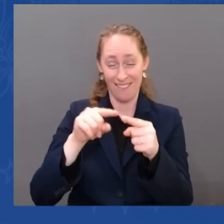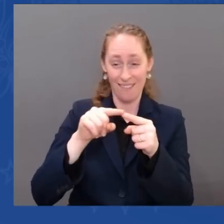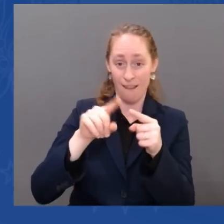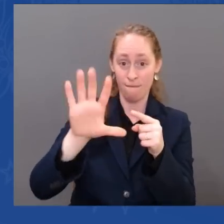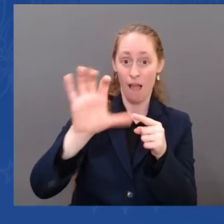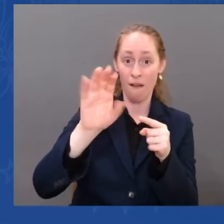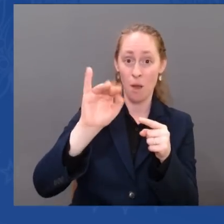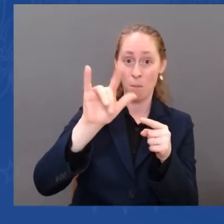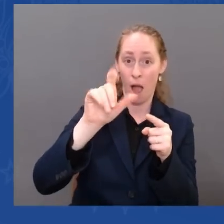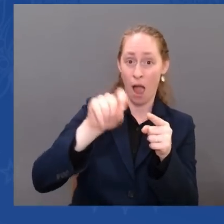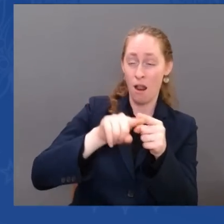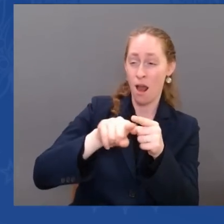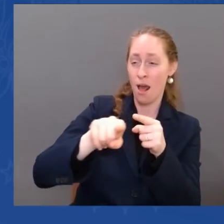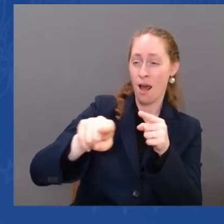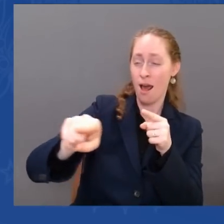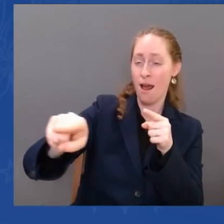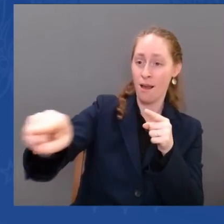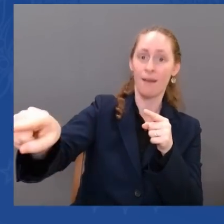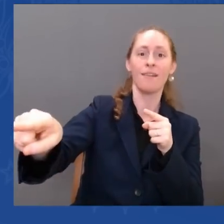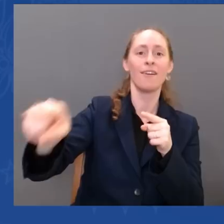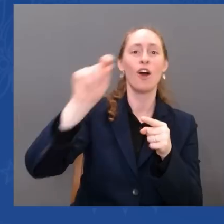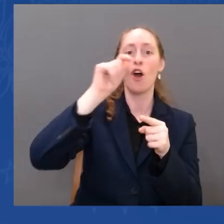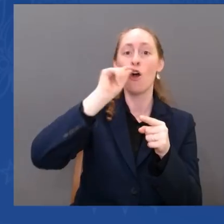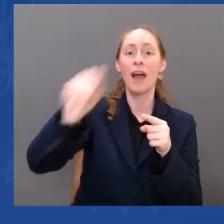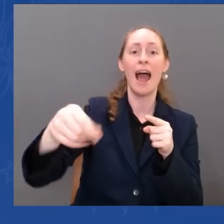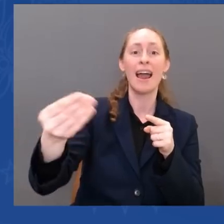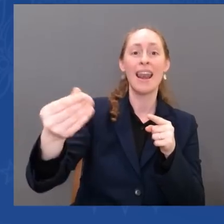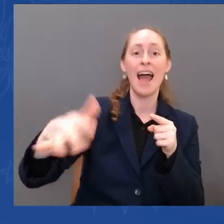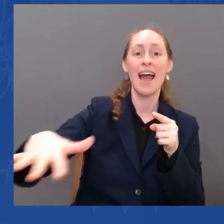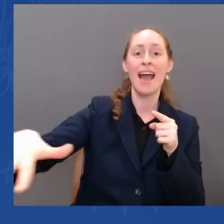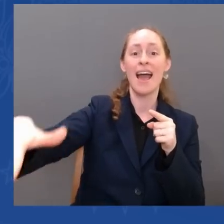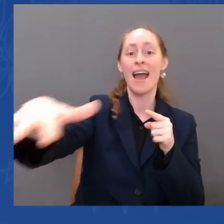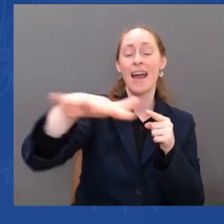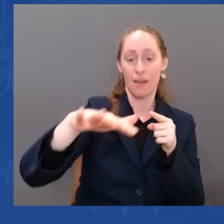Alexandroupoli, as we discussed, is rapidly becoming a regional energy hub,